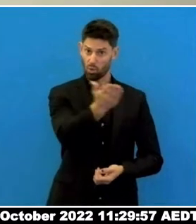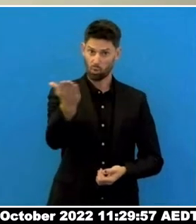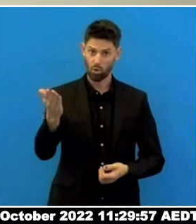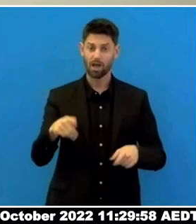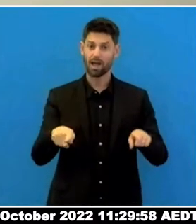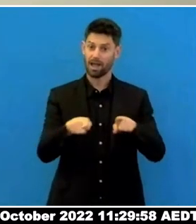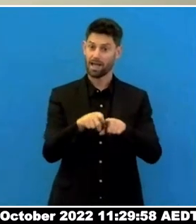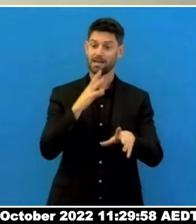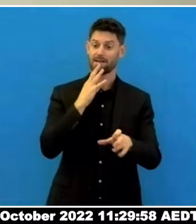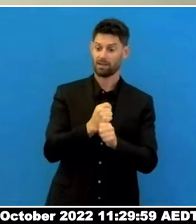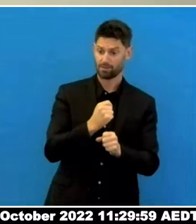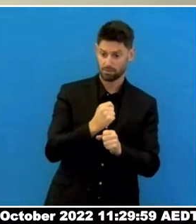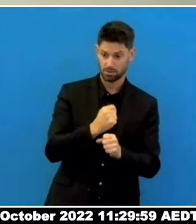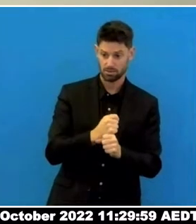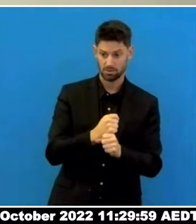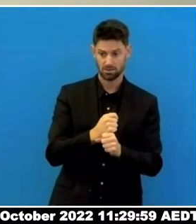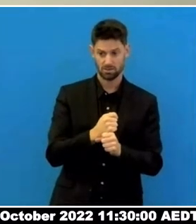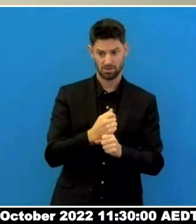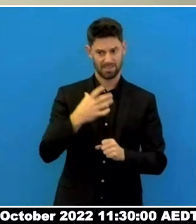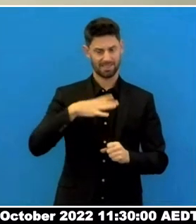Why I not criminal.